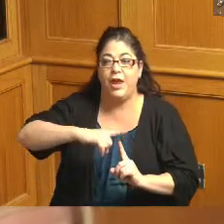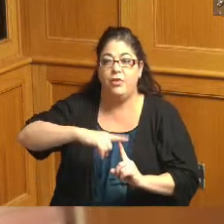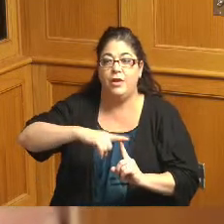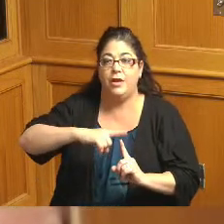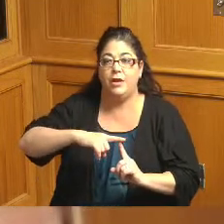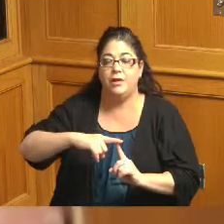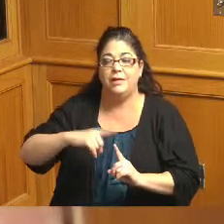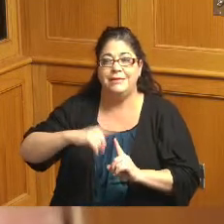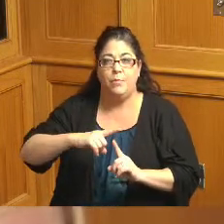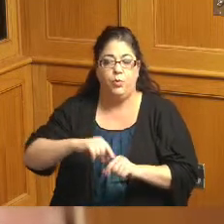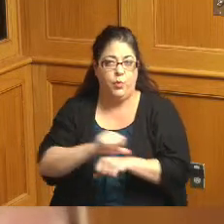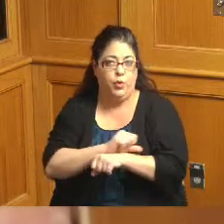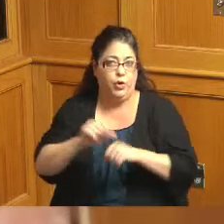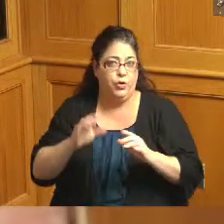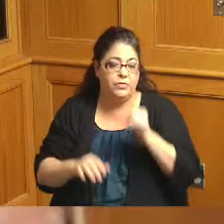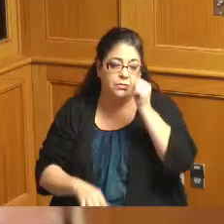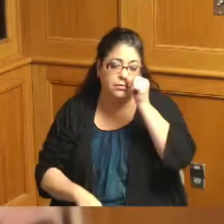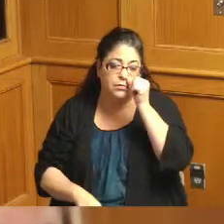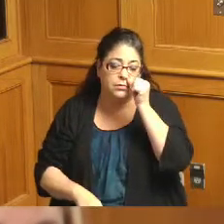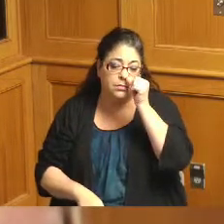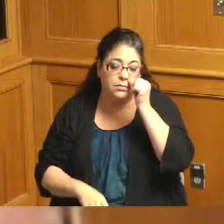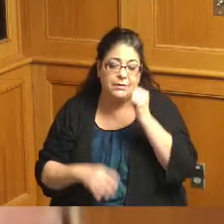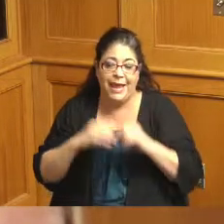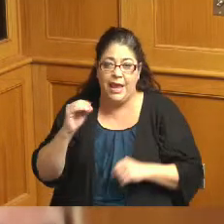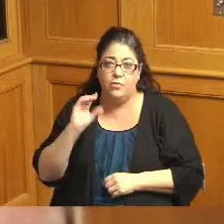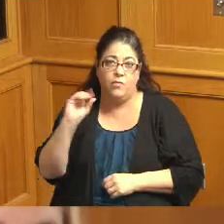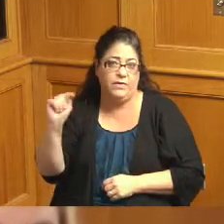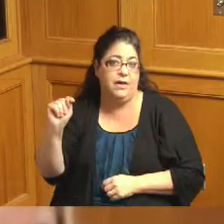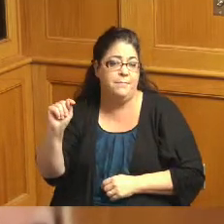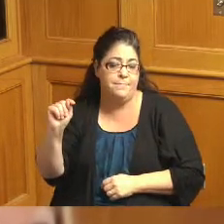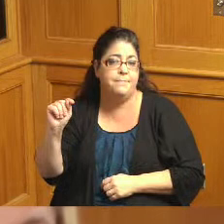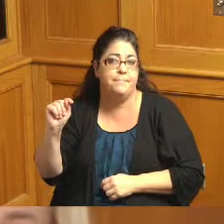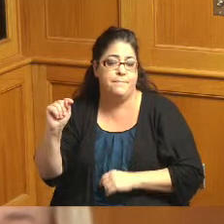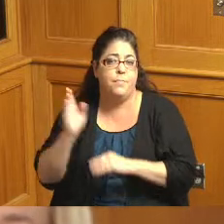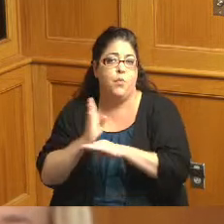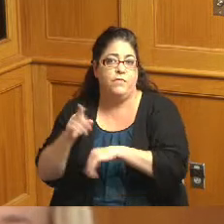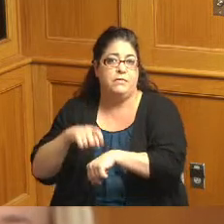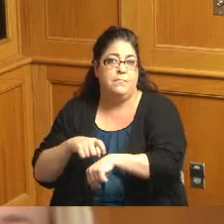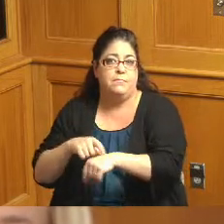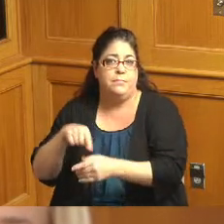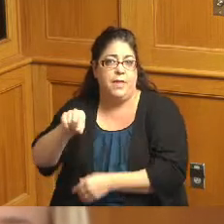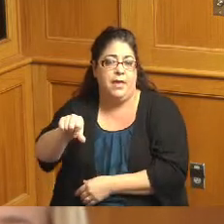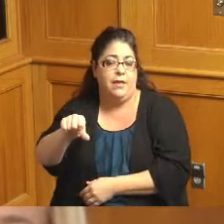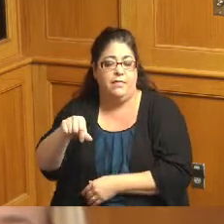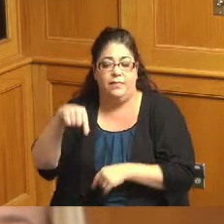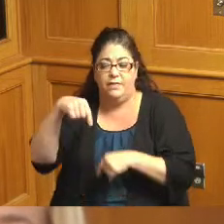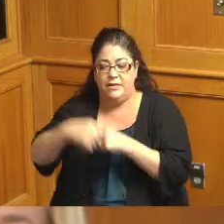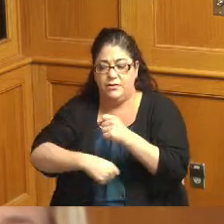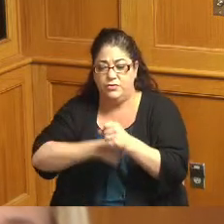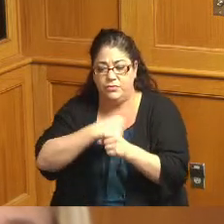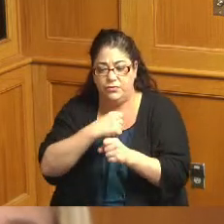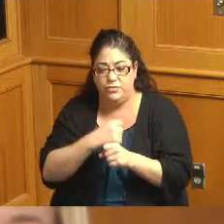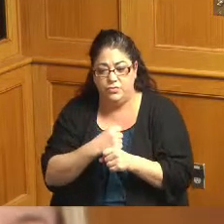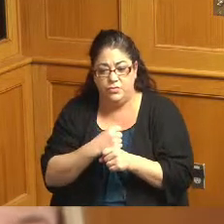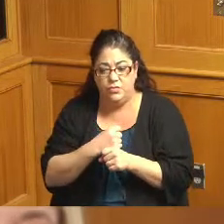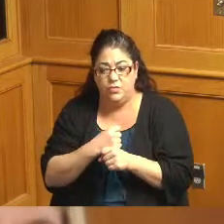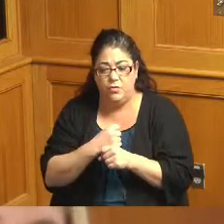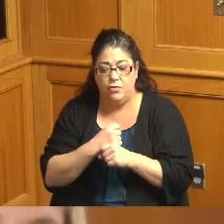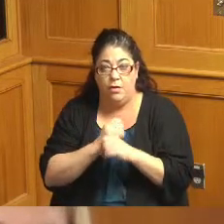temporary workers and for over time and so you know this year we've had an excessive amount in